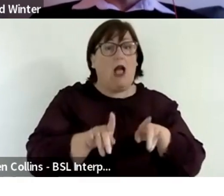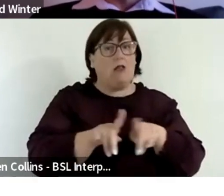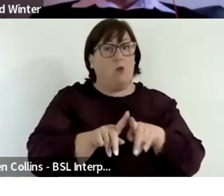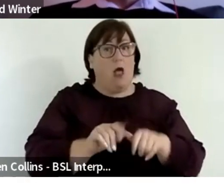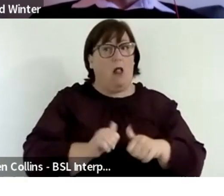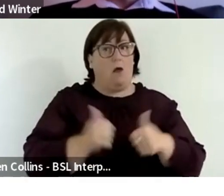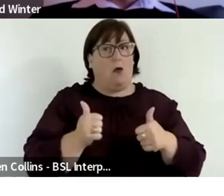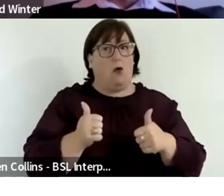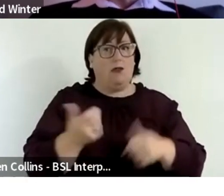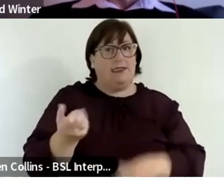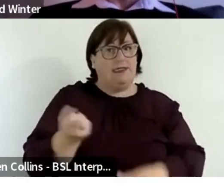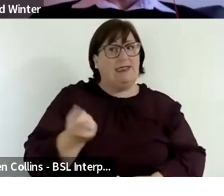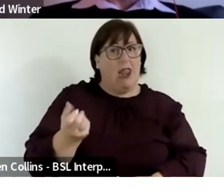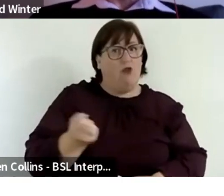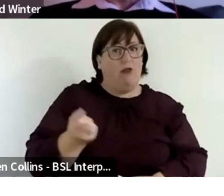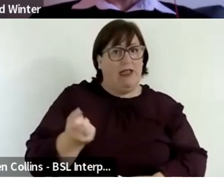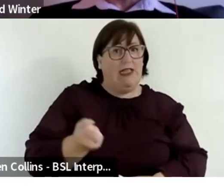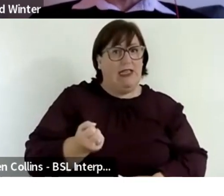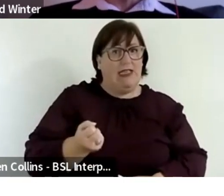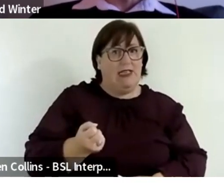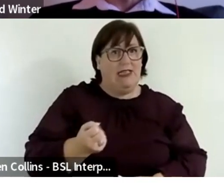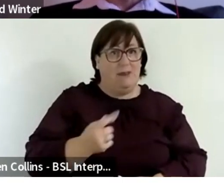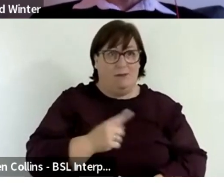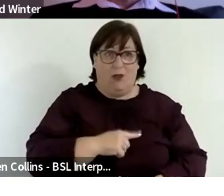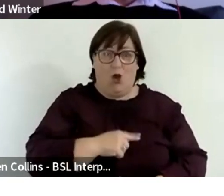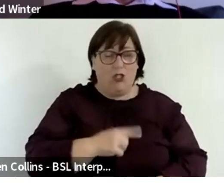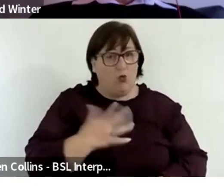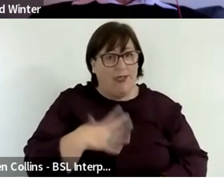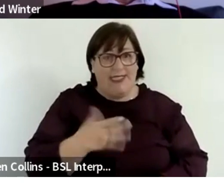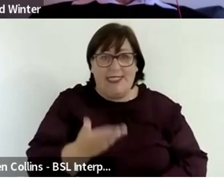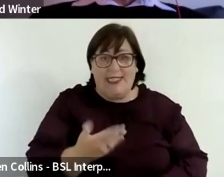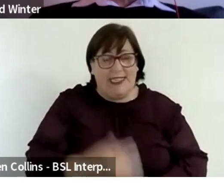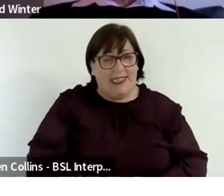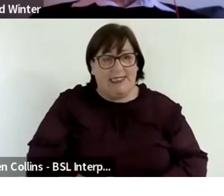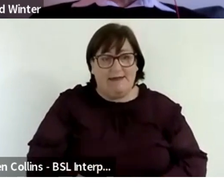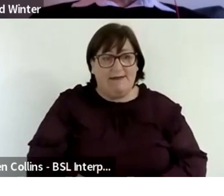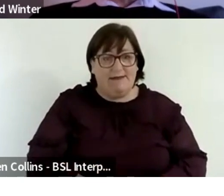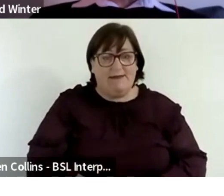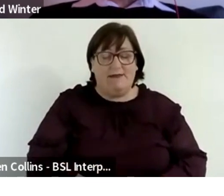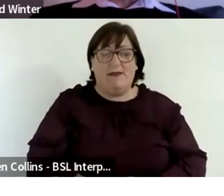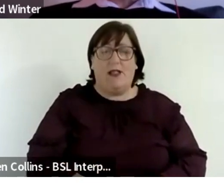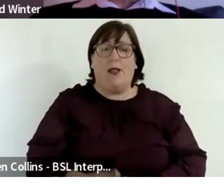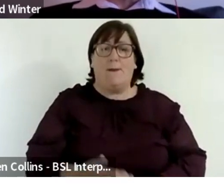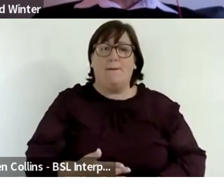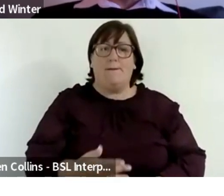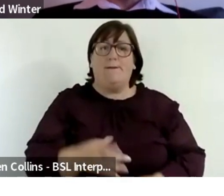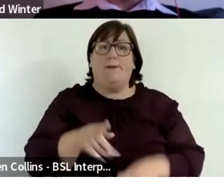There are more jobs than people to fill them. I also wanted to talk about some of the surprising roles.